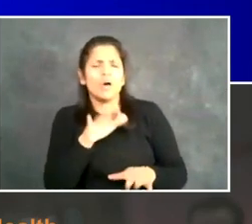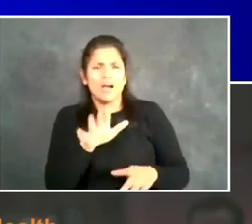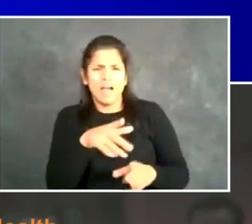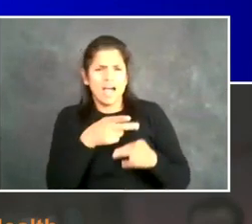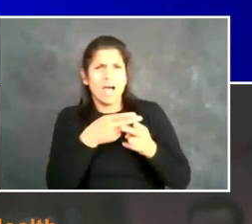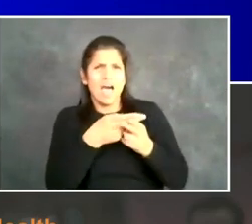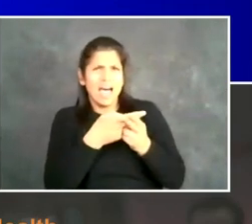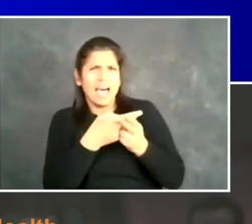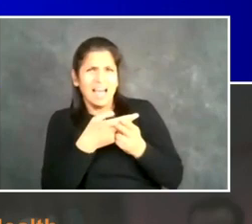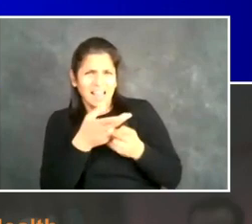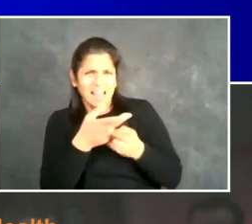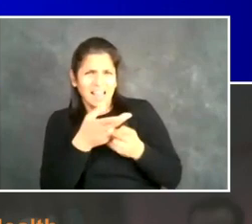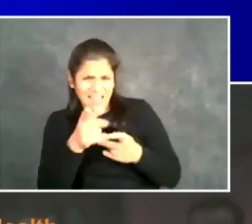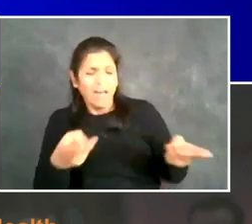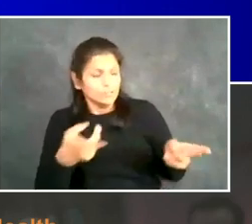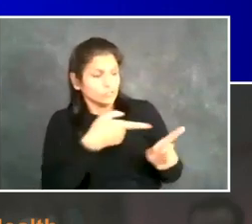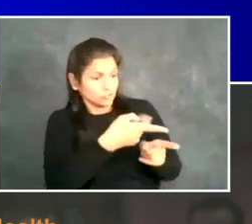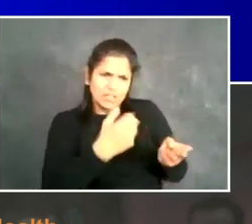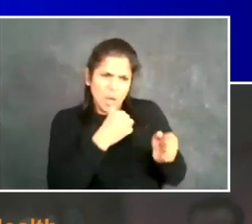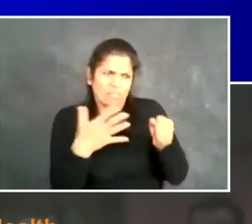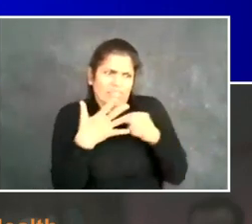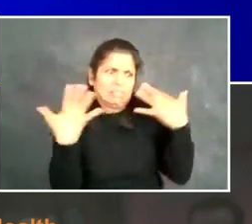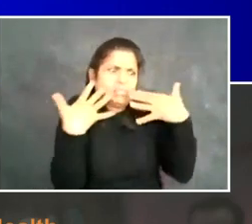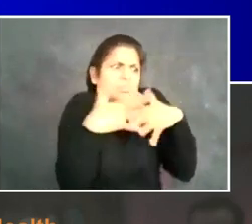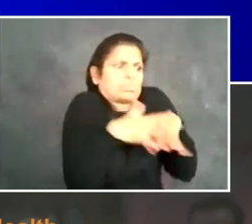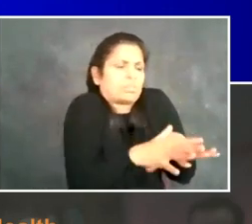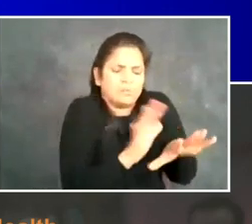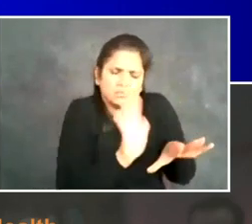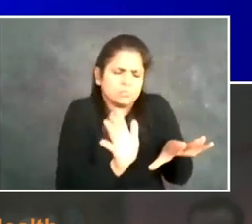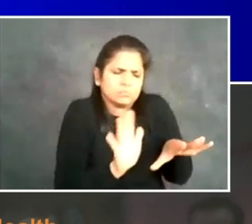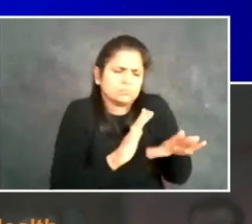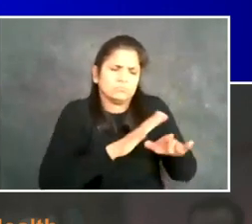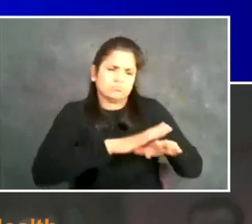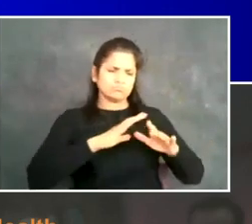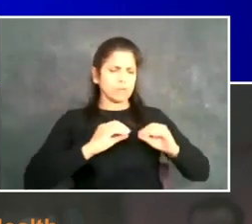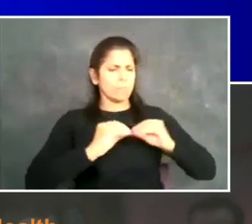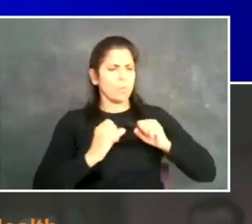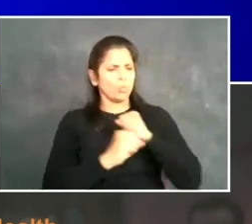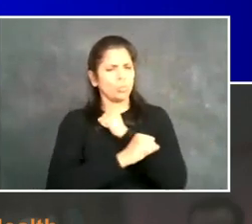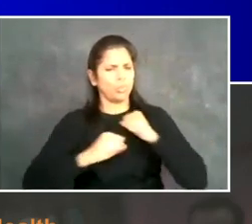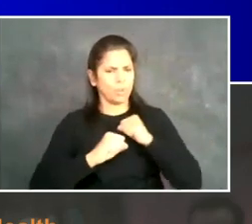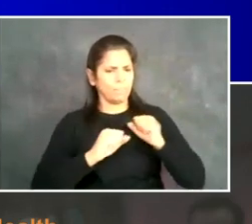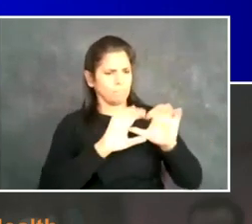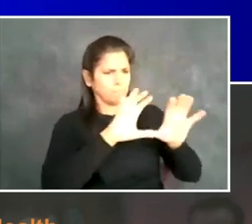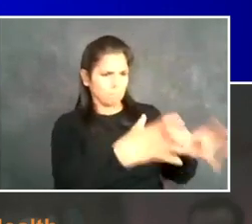INTO HOTELS. THOUSANDS THIS WEEK, WE ARE PEOPLE ARE SAFE.